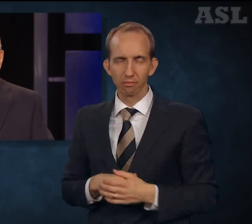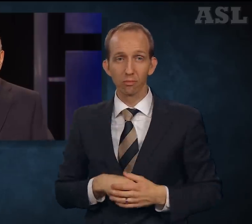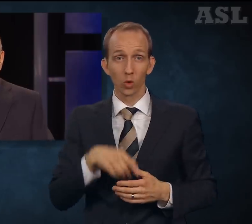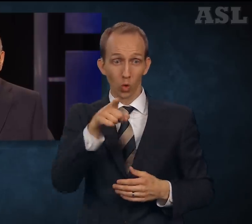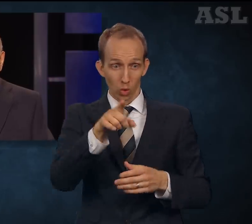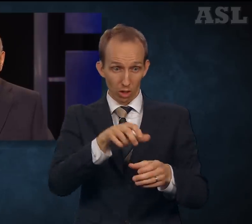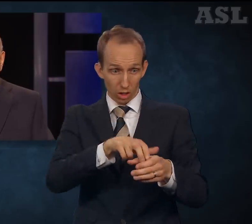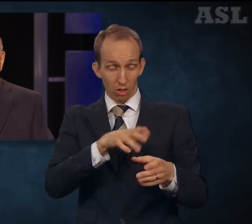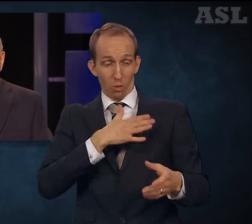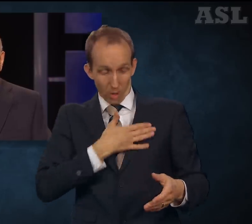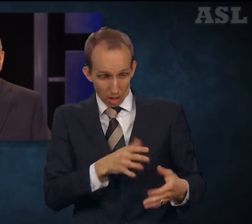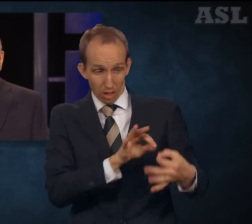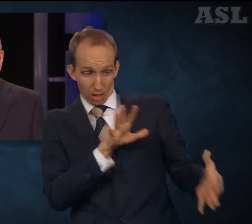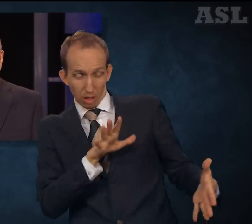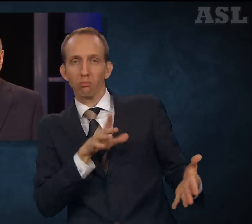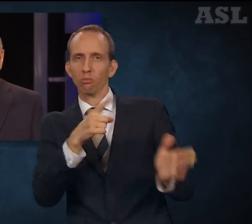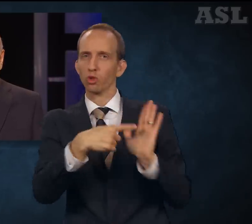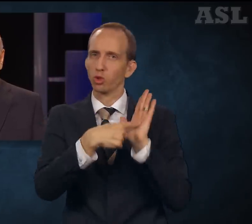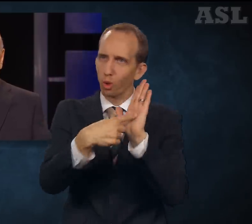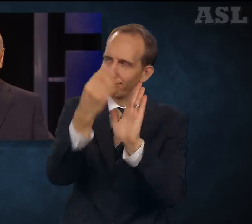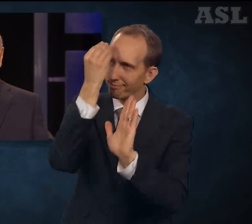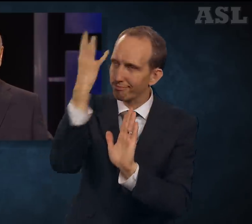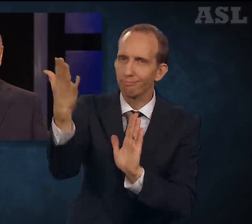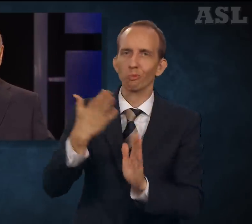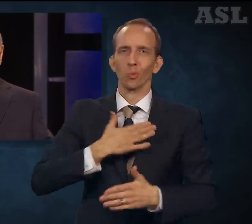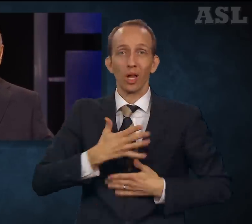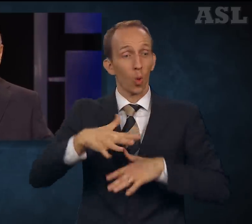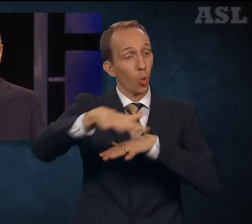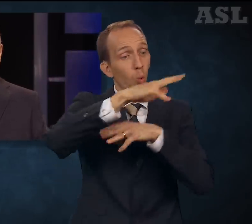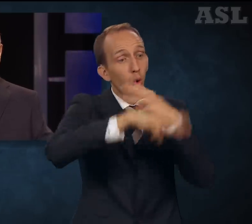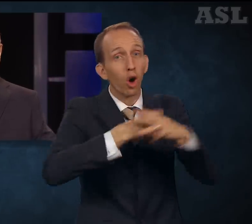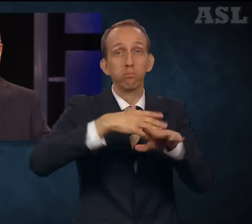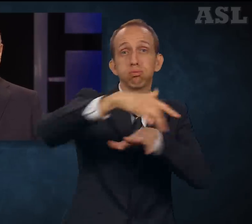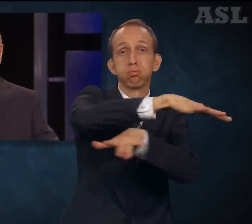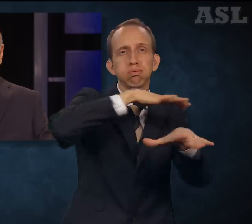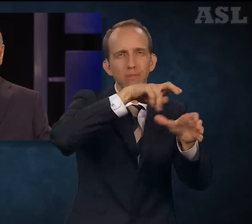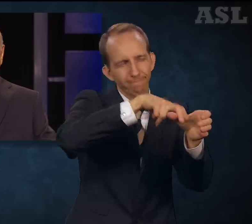THAT YOU ARE WILLING TO STEP